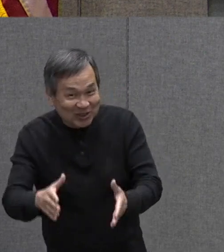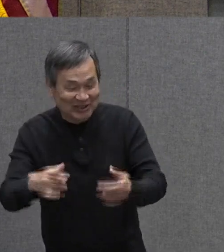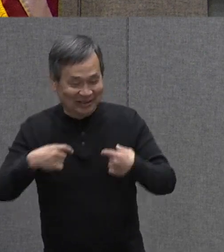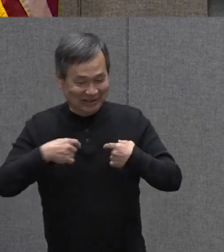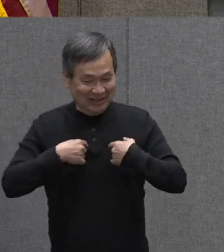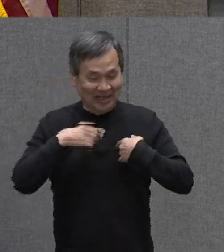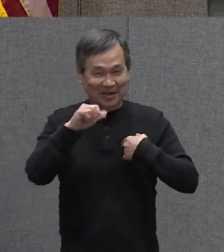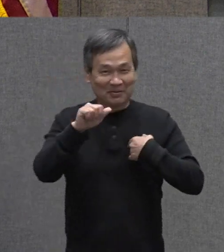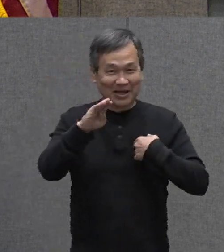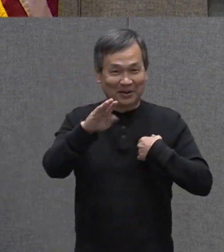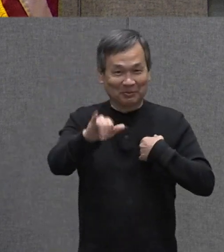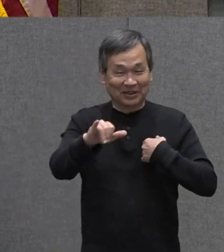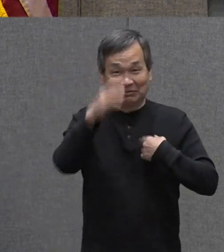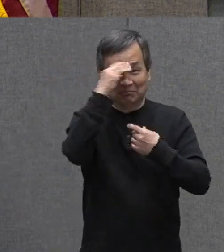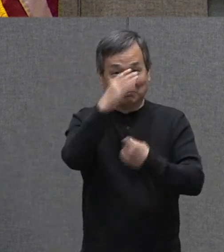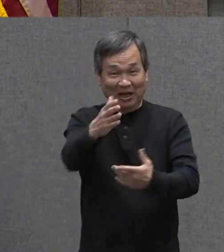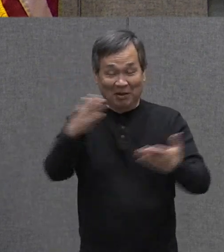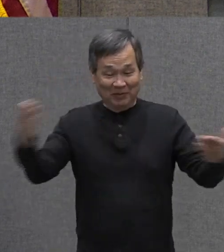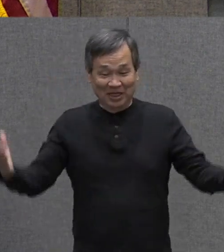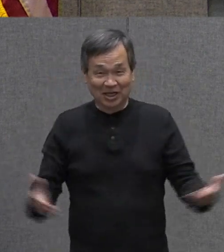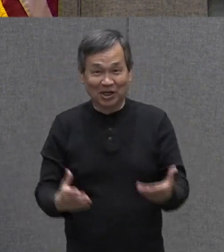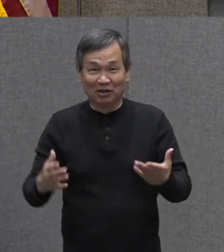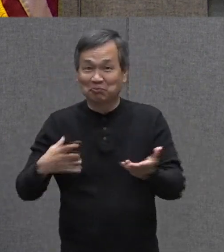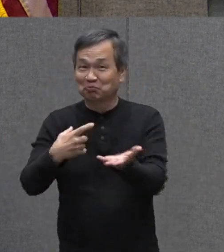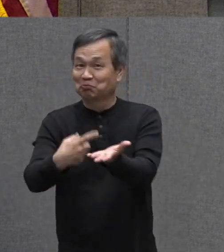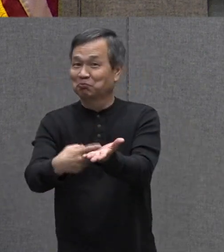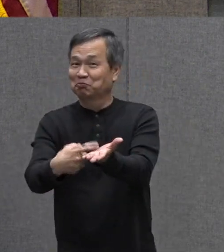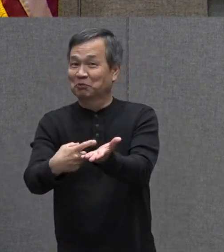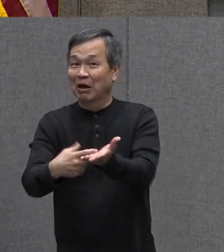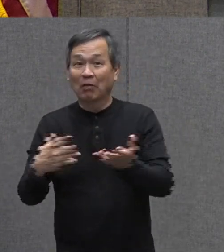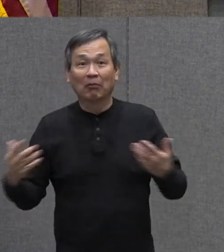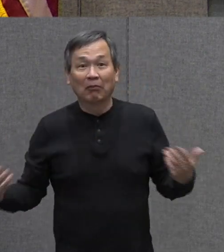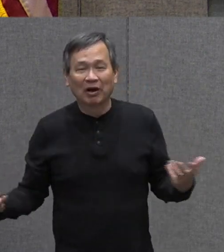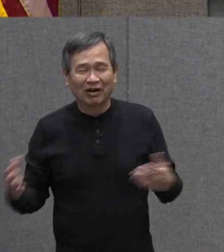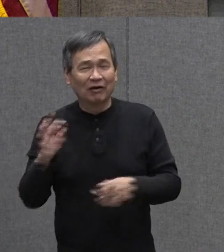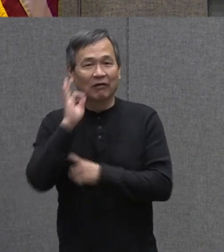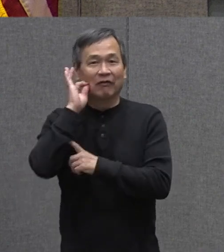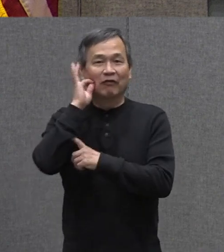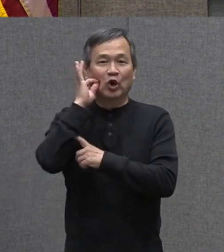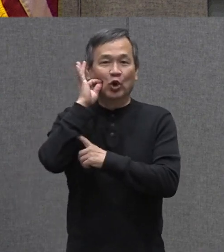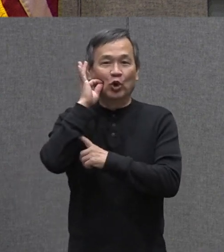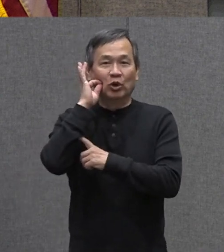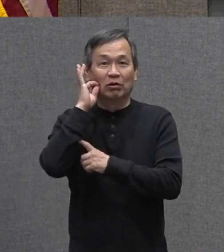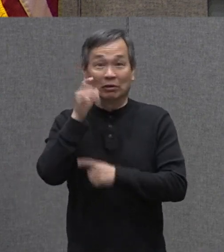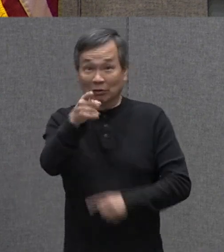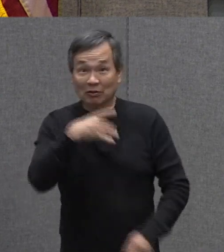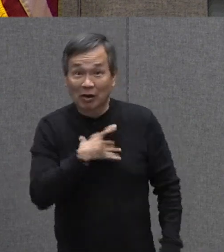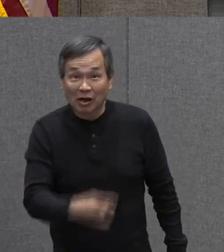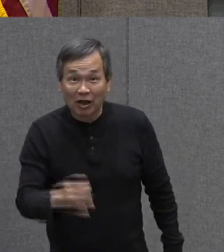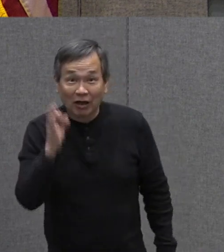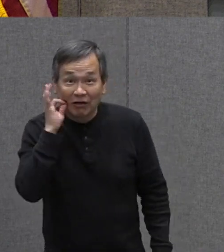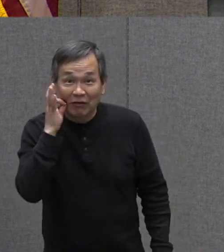And I'm here today to talk a little bit about fruit. Do you like fruit? I do.